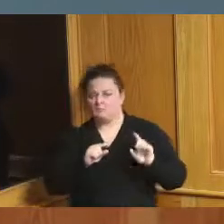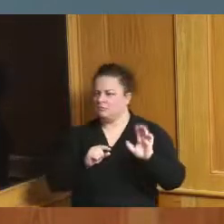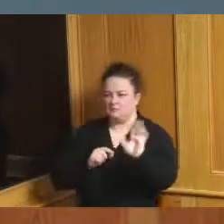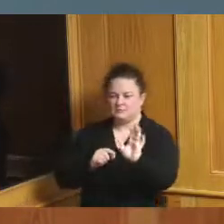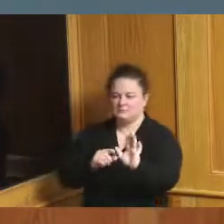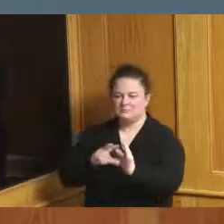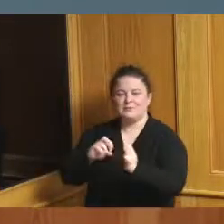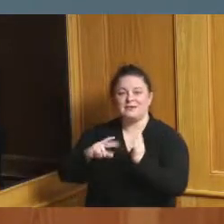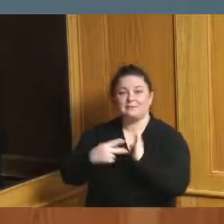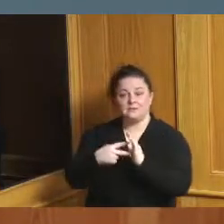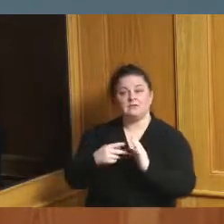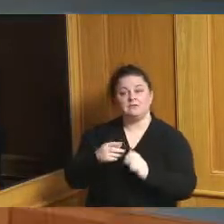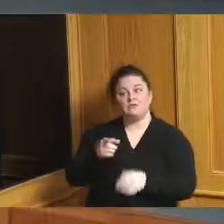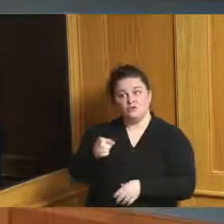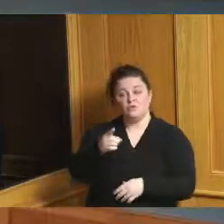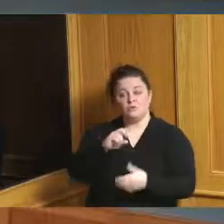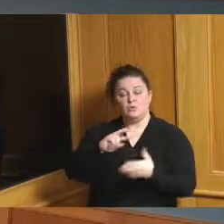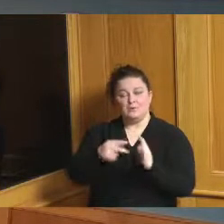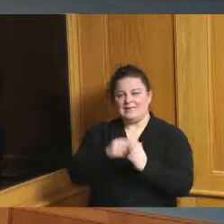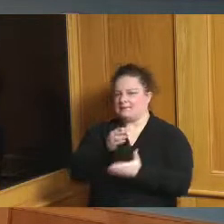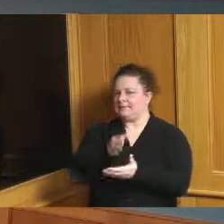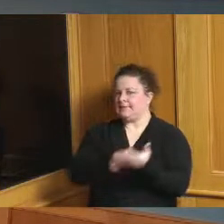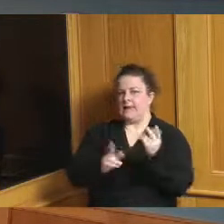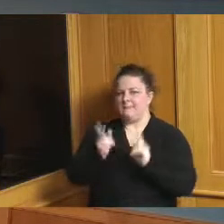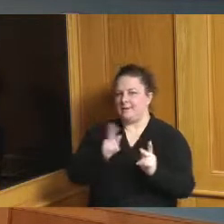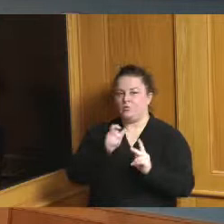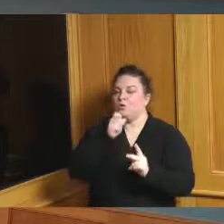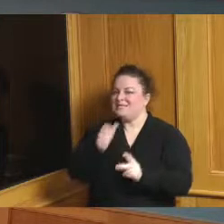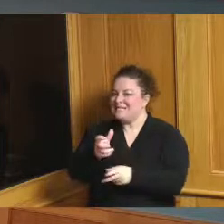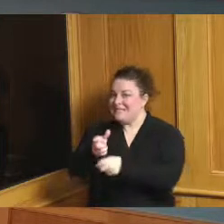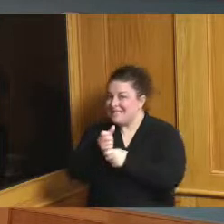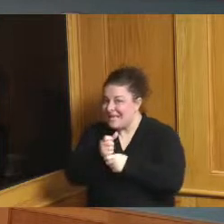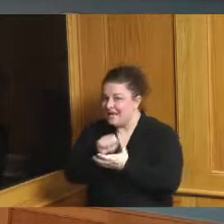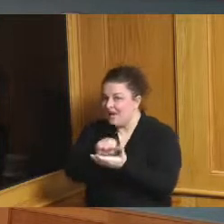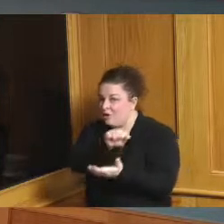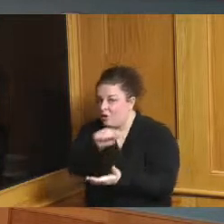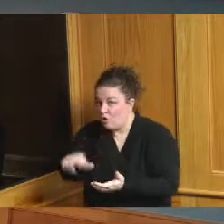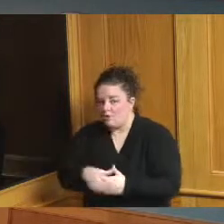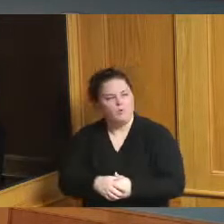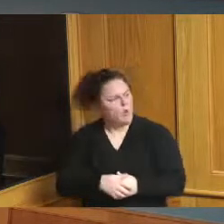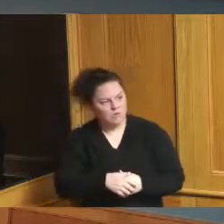should have shouldn't have gotten touched well there's a lot of people have gotten nothing Jeff